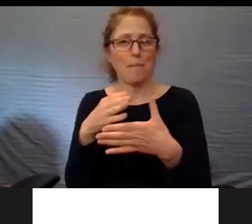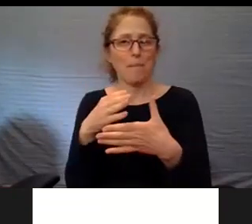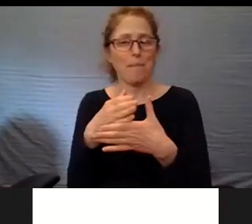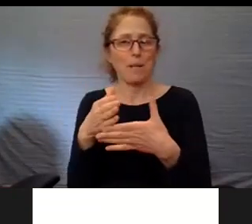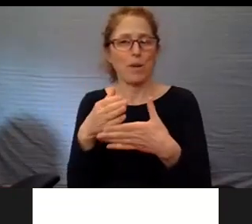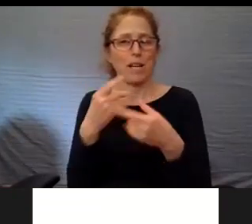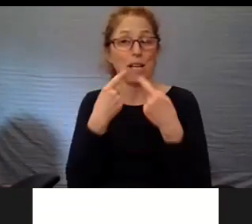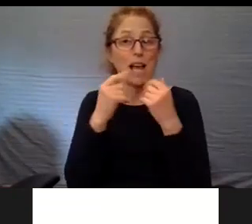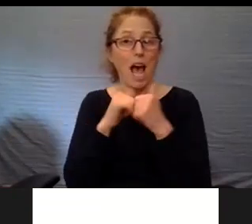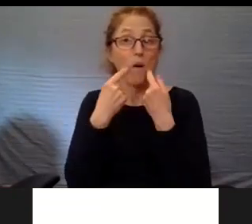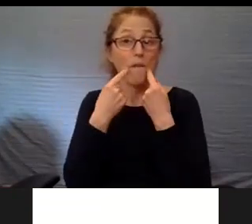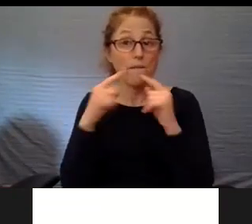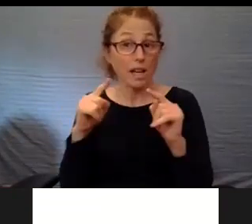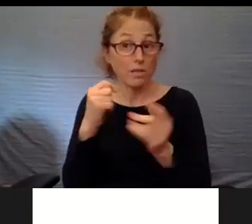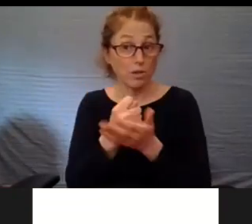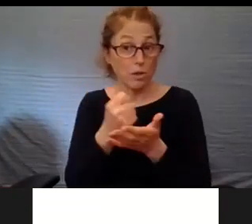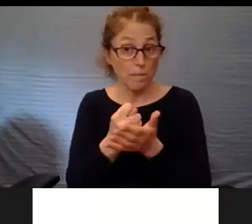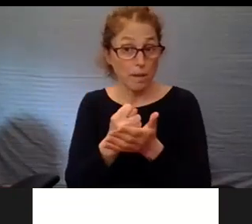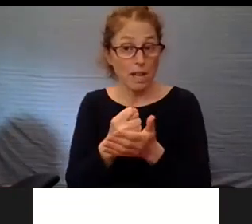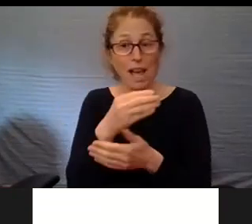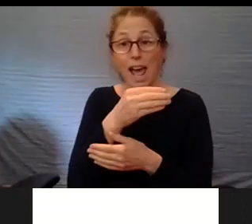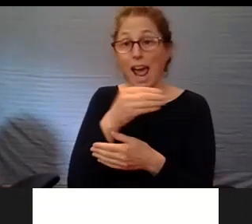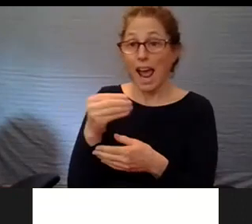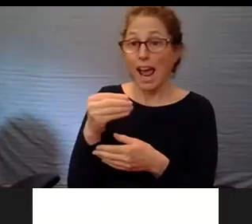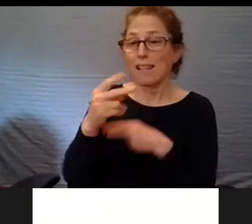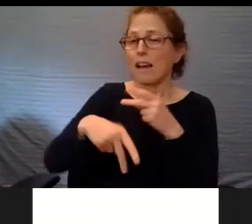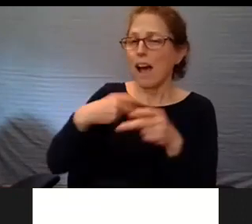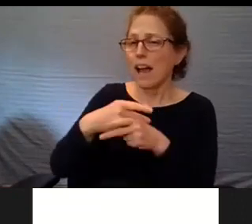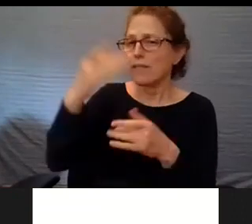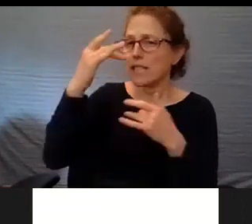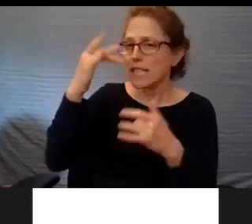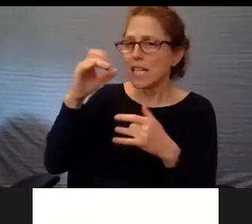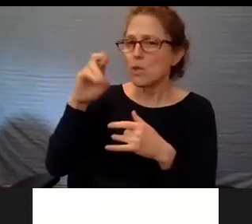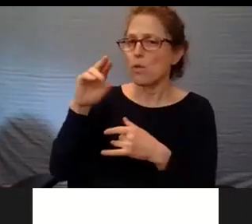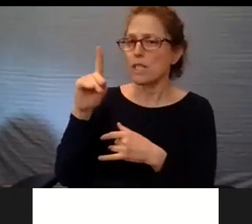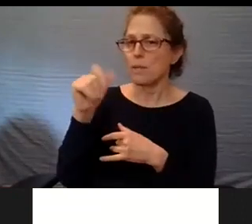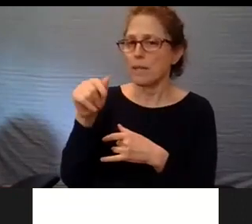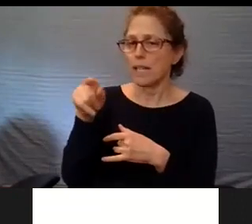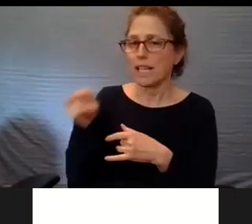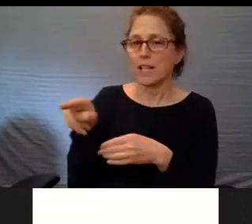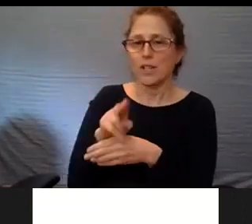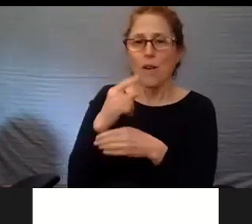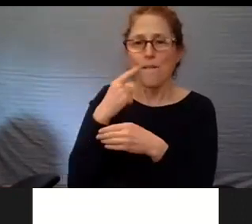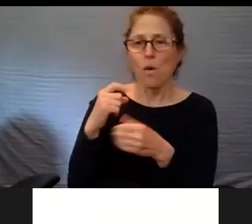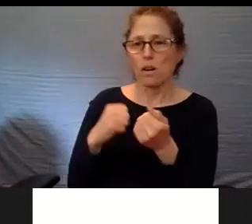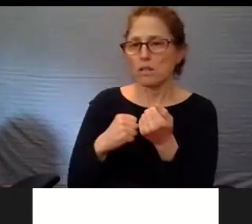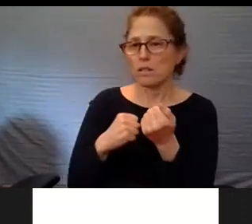of the treatment and the kind of disease or disability that they were using as a justification for withholding